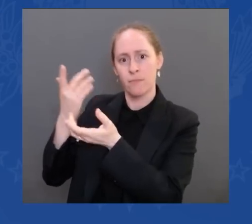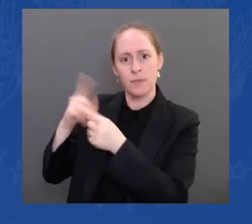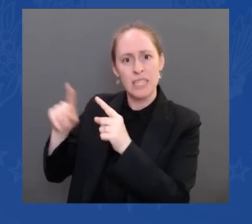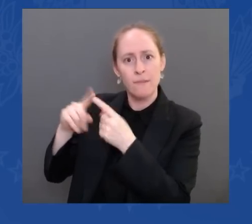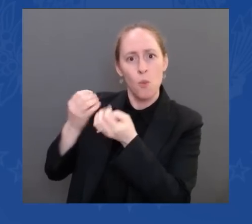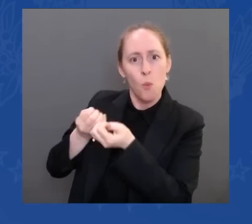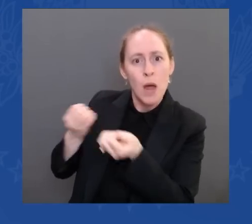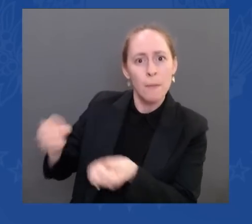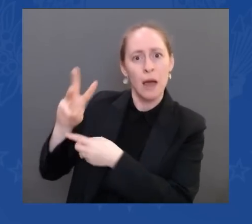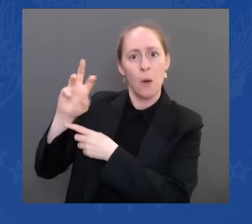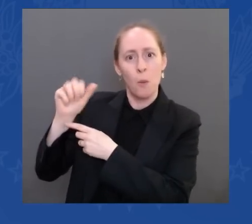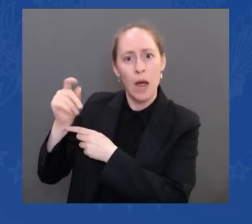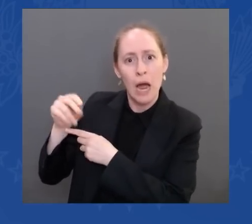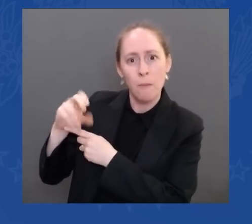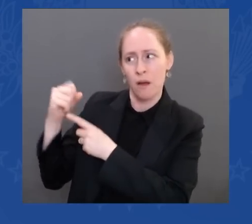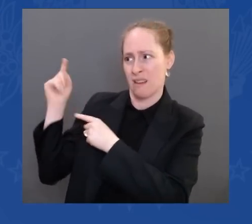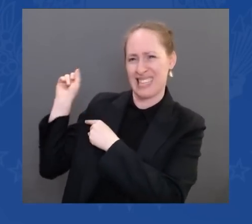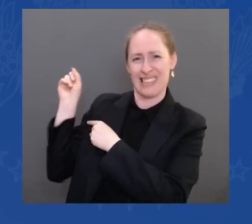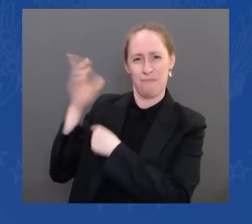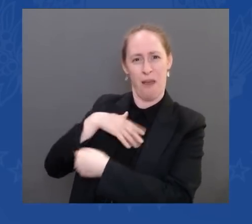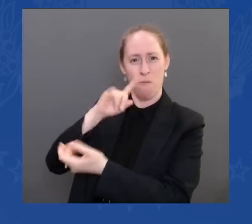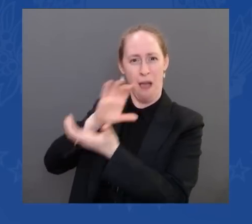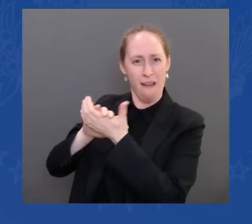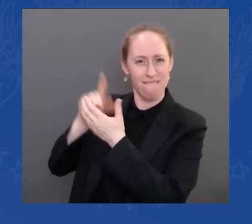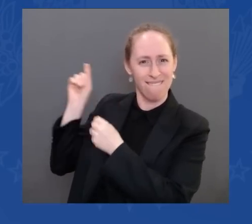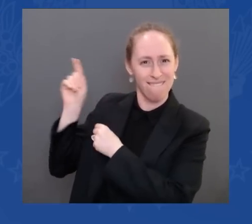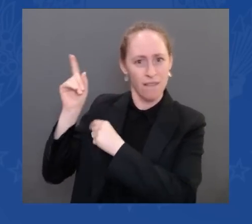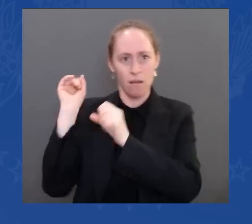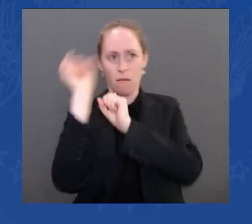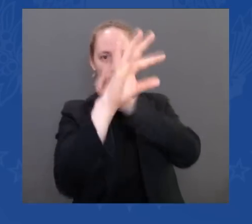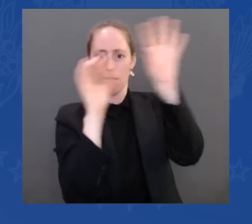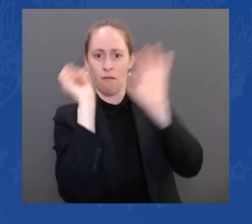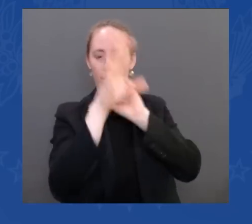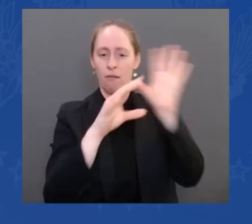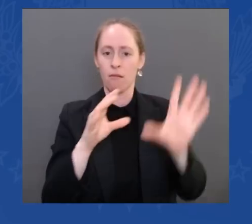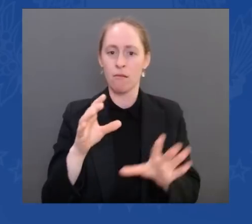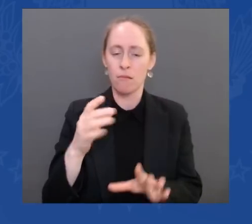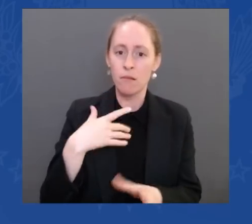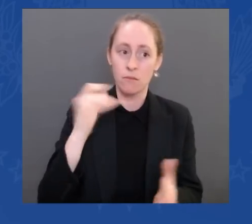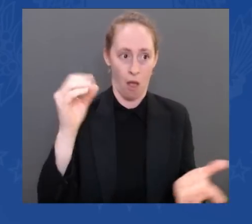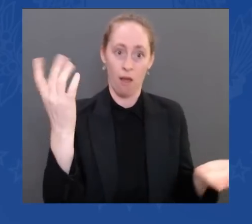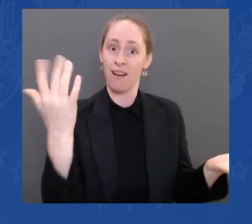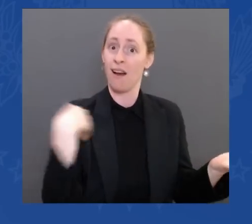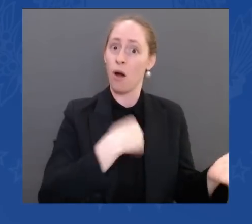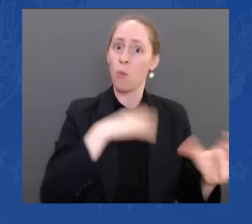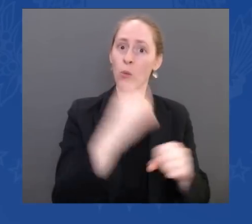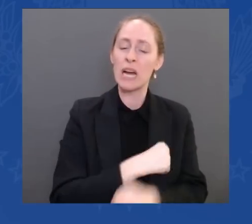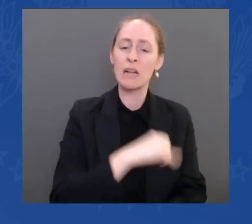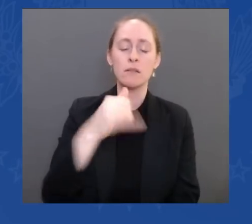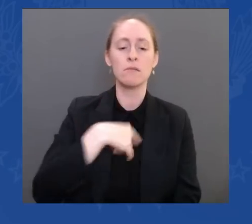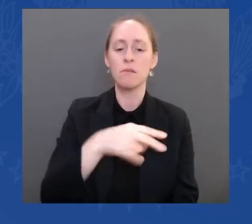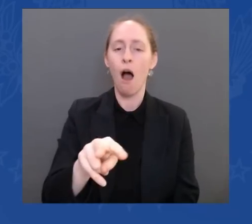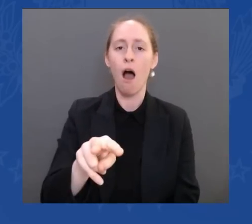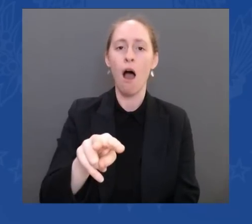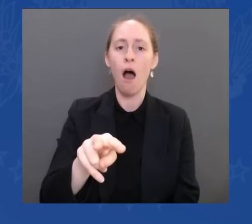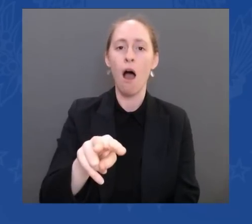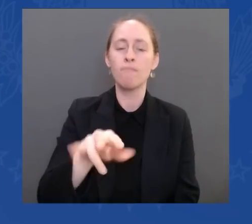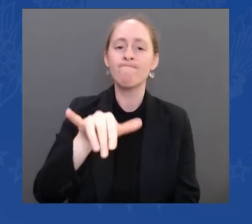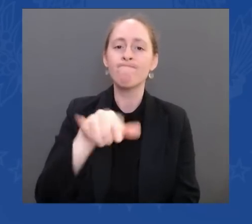You're doing it. You really are doing it. You're making a gigantic difference for these poor sons of guns